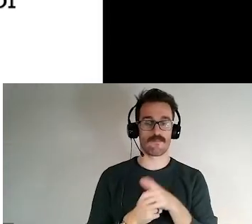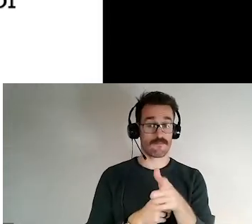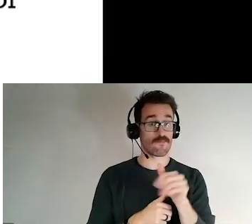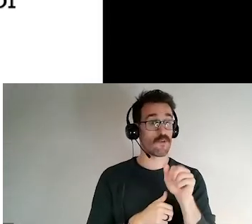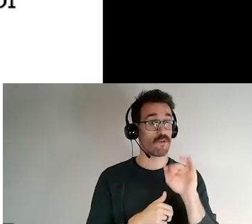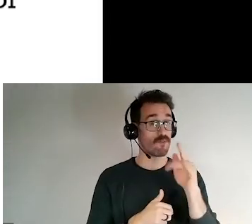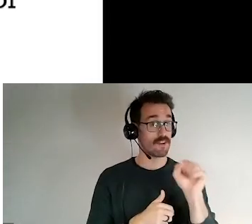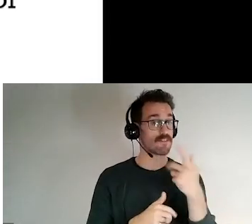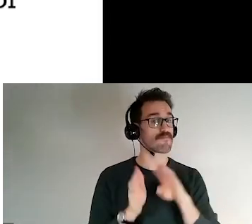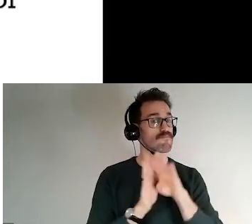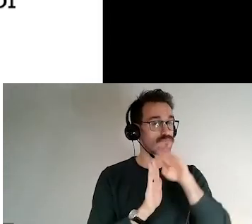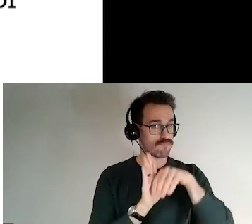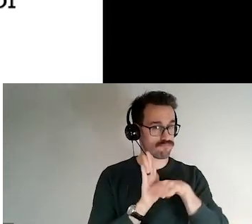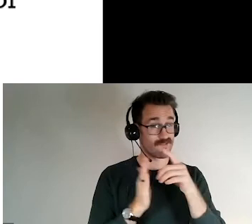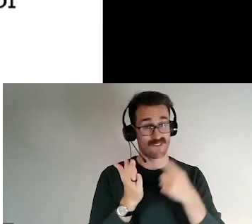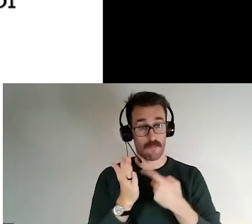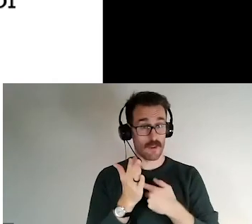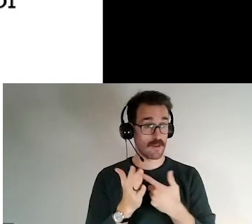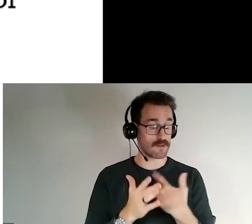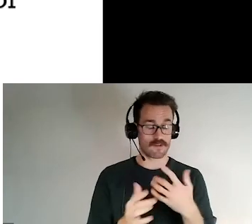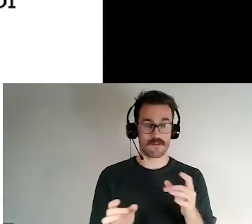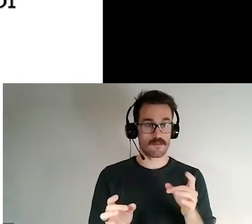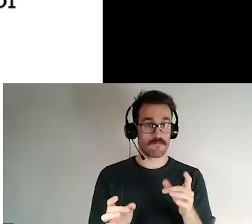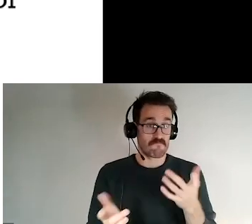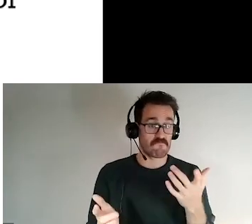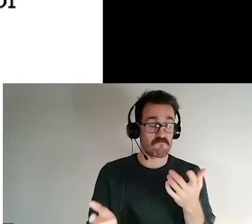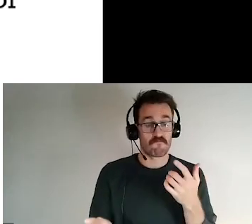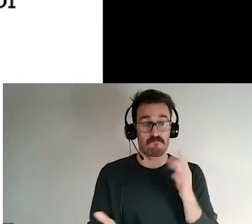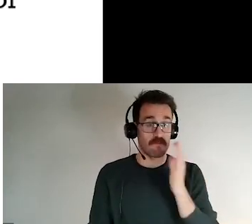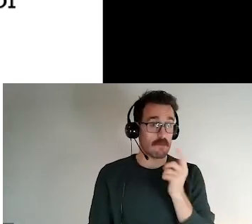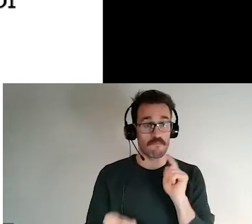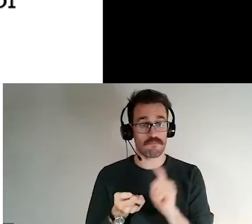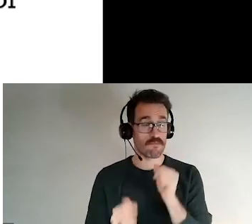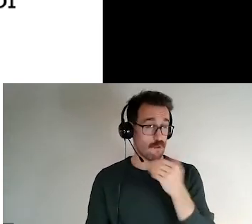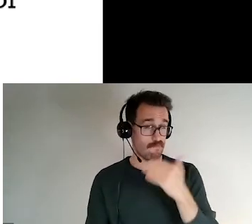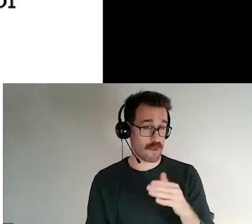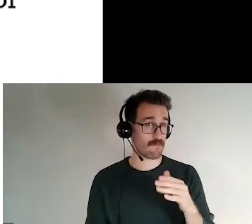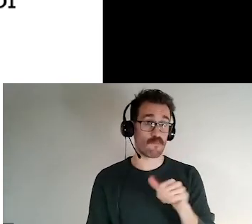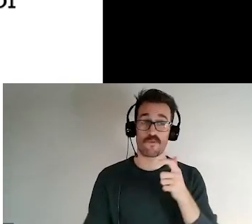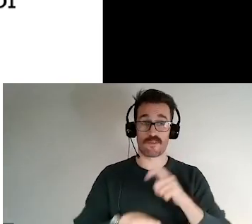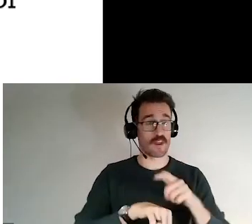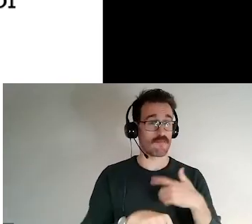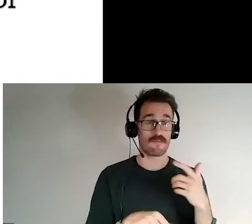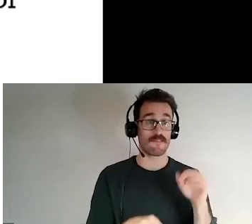times when symptoms are lesser than others and then times when a person experiences a flare.